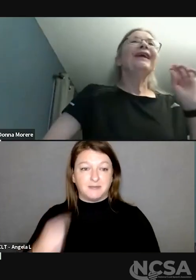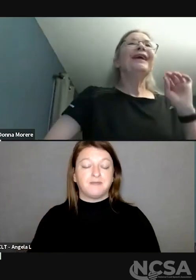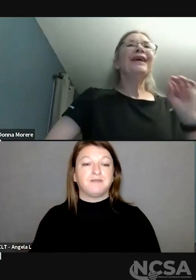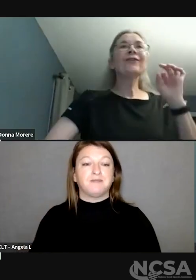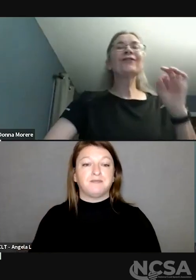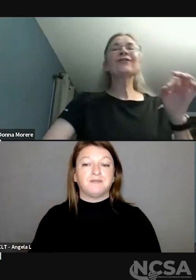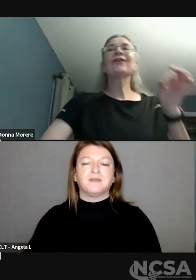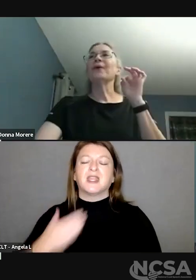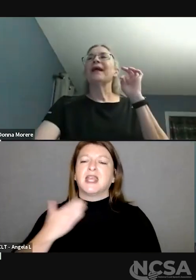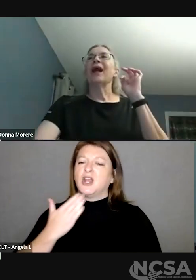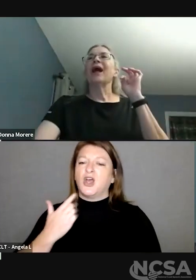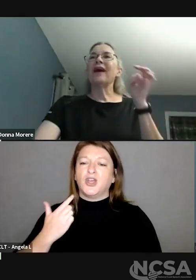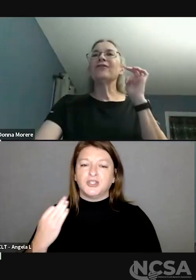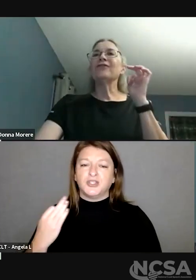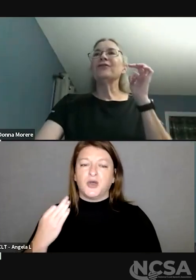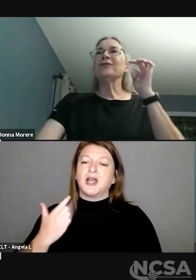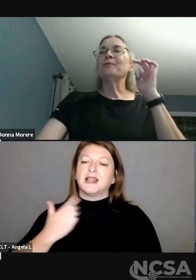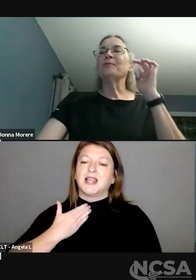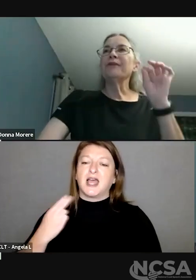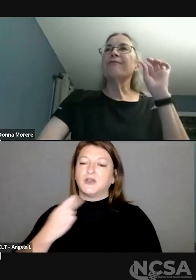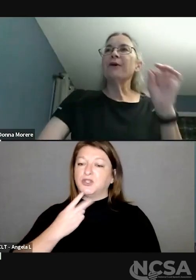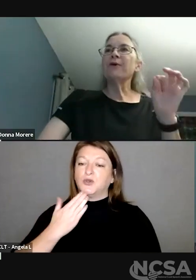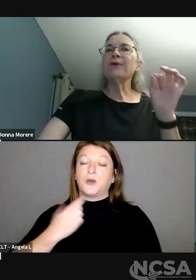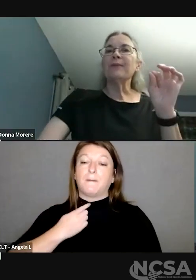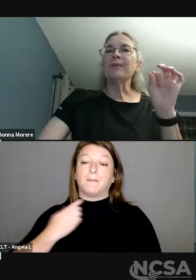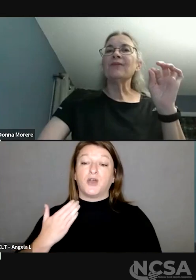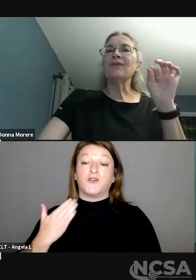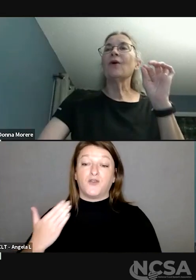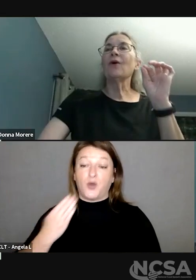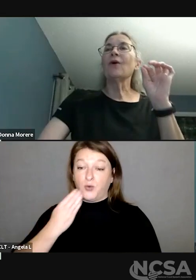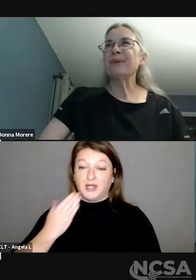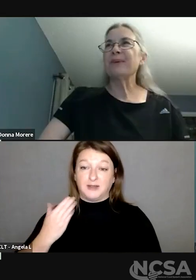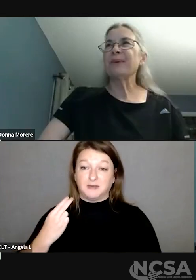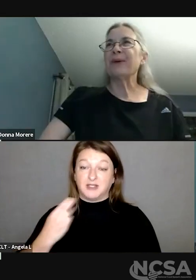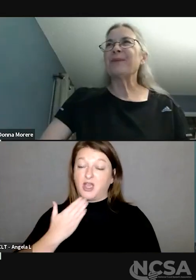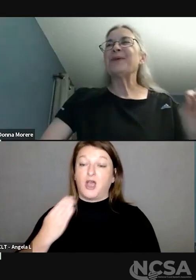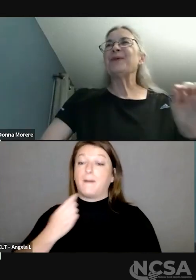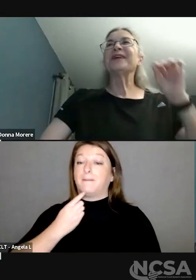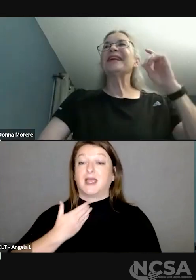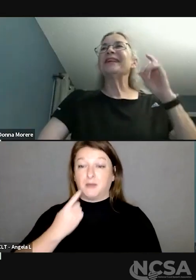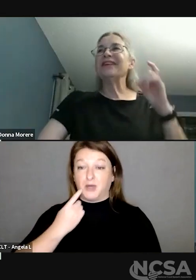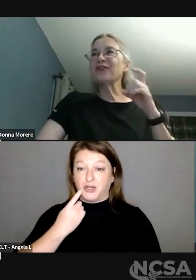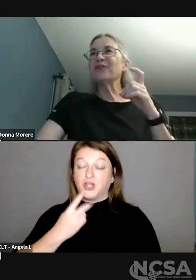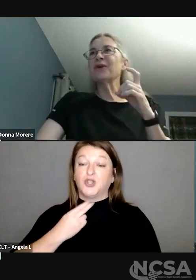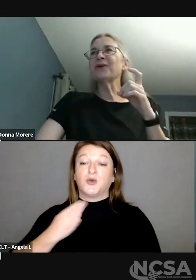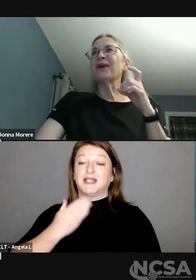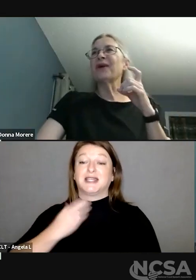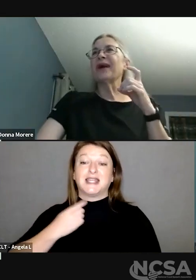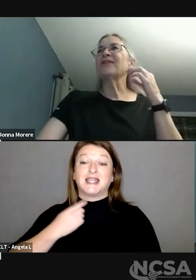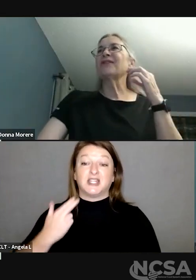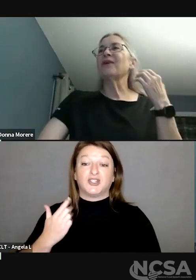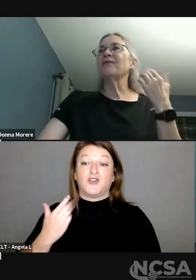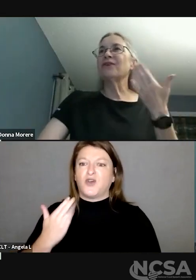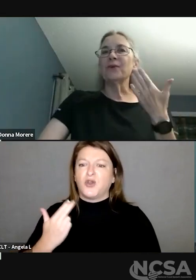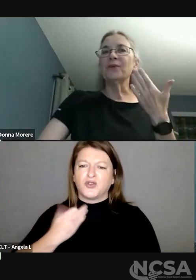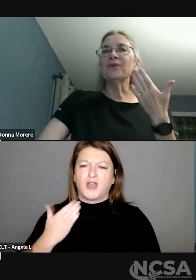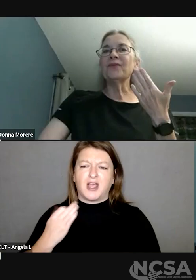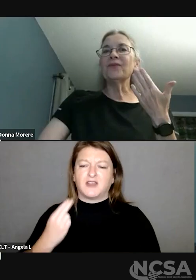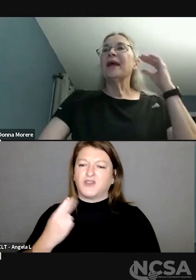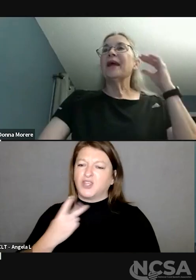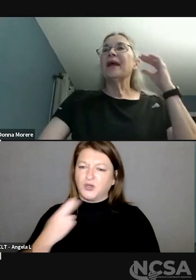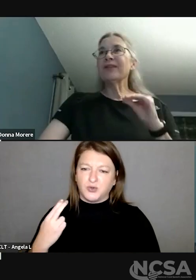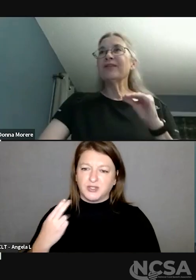It also allows you to put phonemes on paper, you can take digital photographs of cues and print them